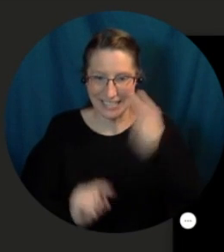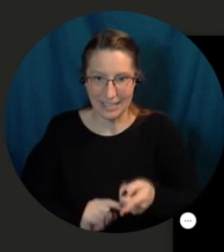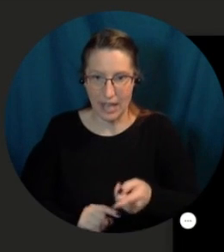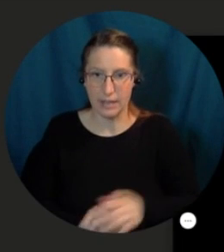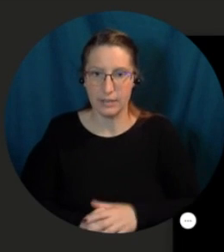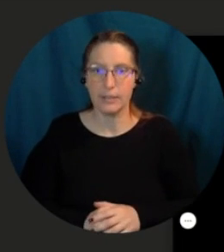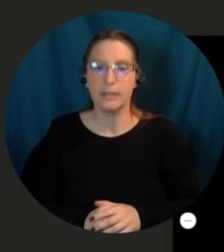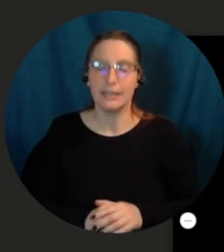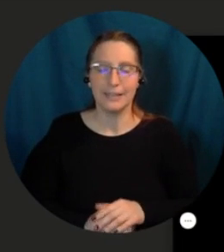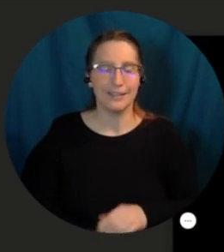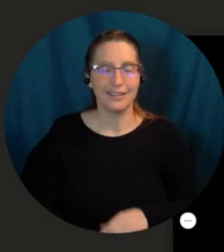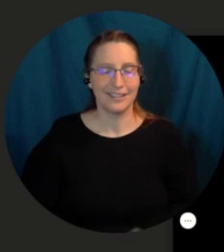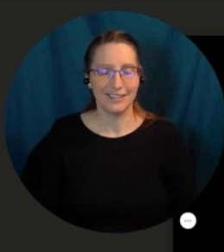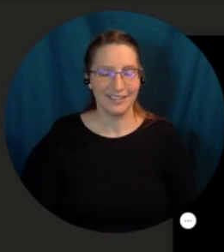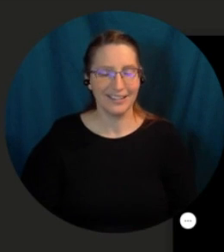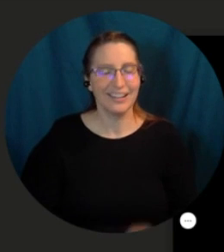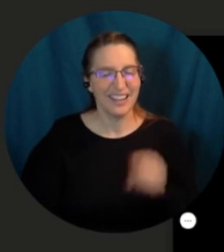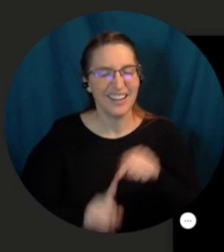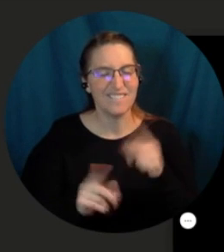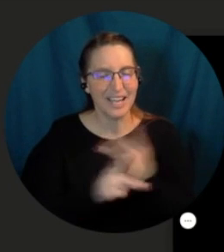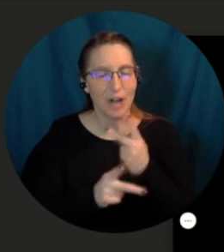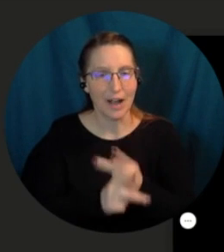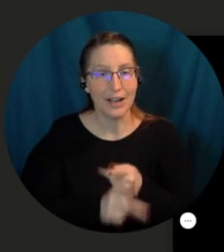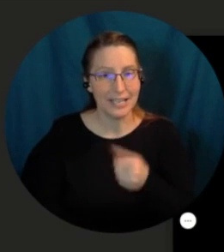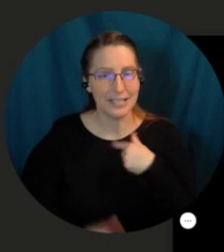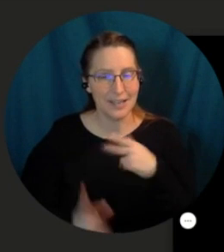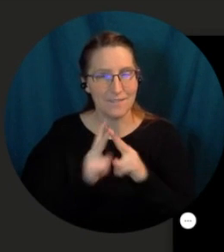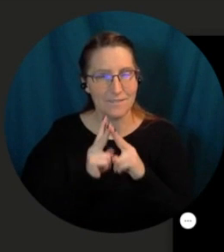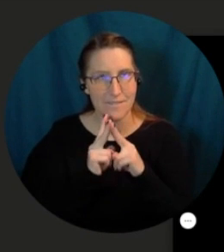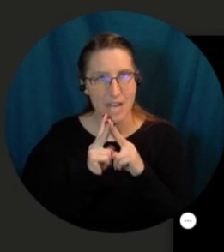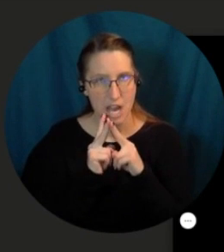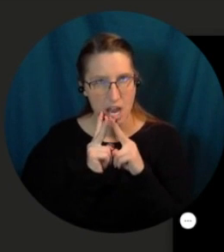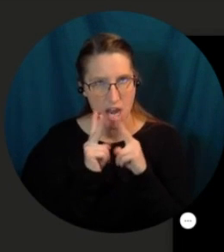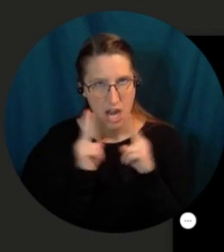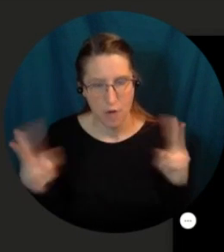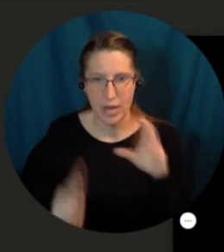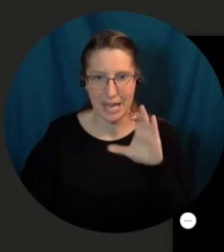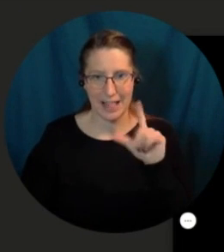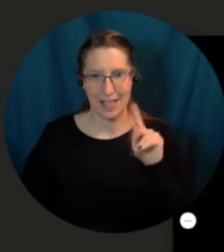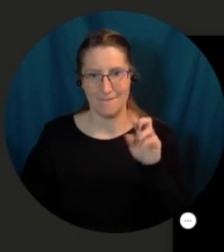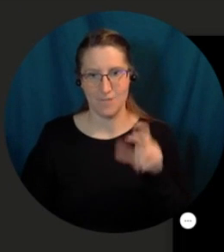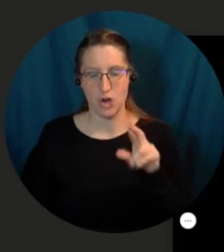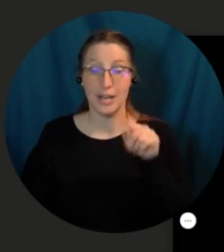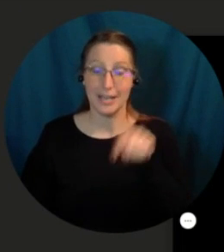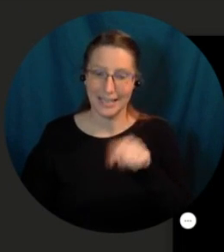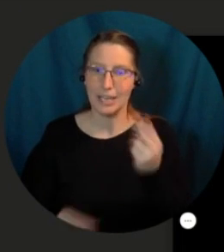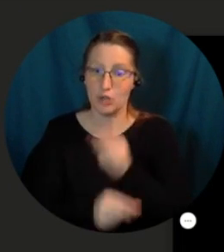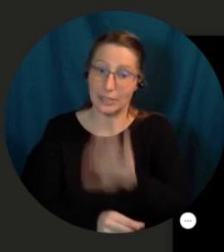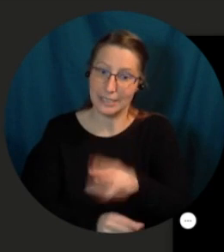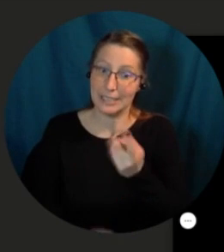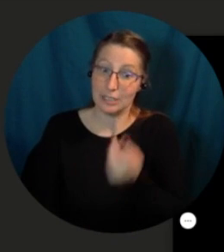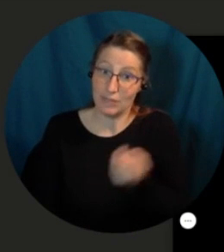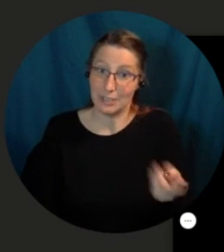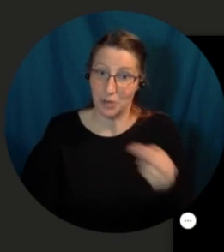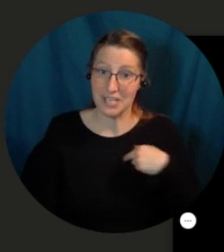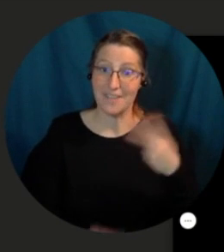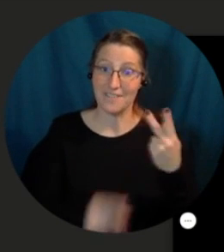And he was very, very, very, very clever and used his resources and figured out that he could read those.